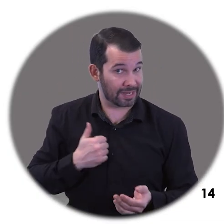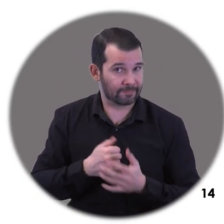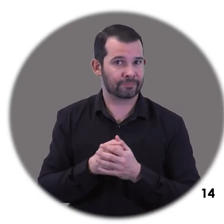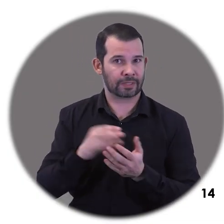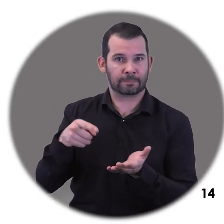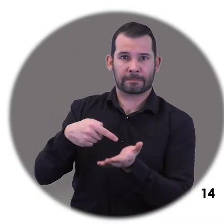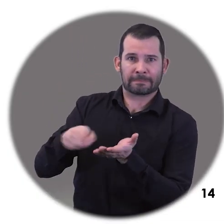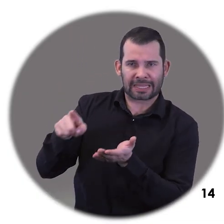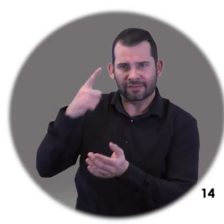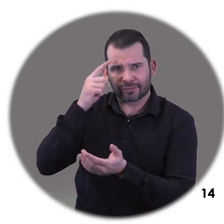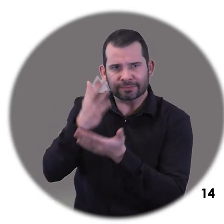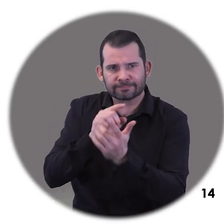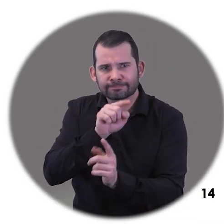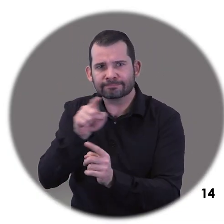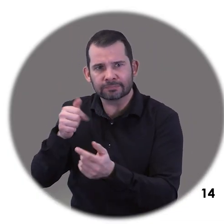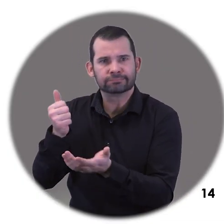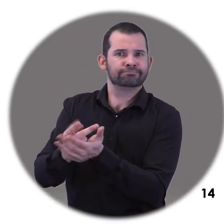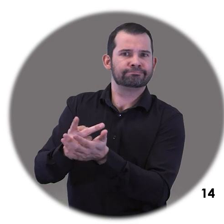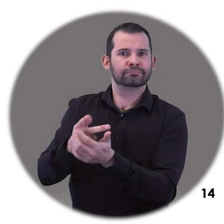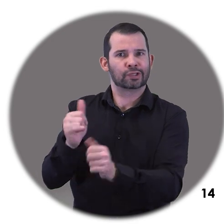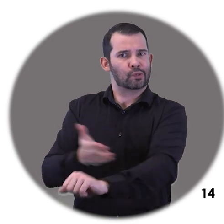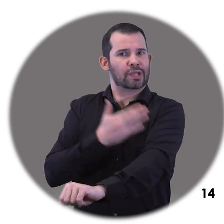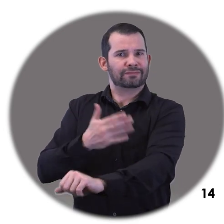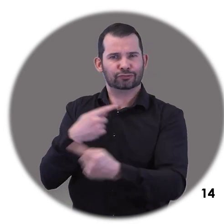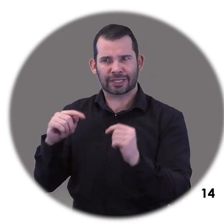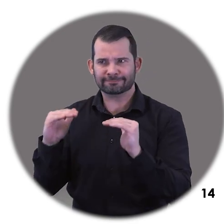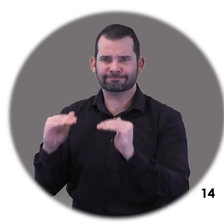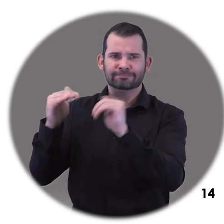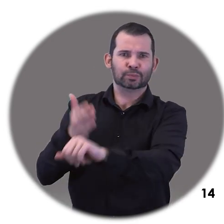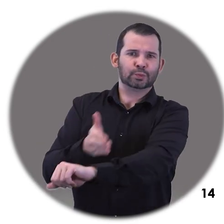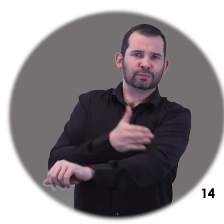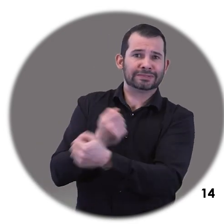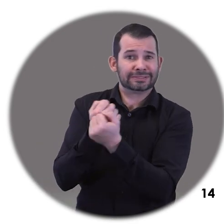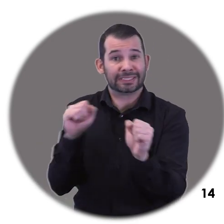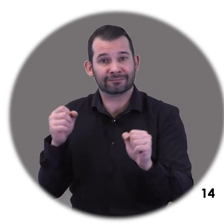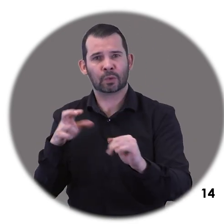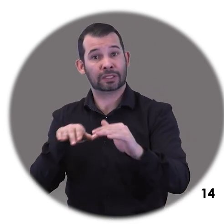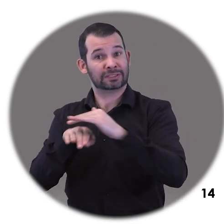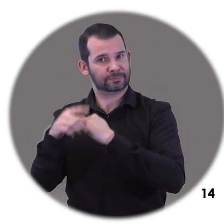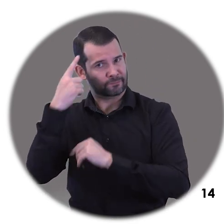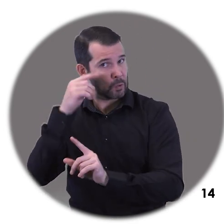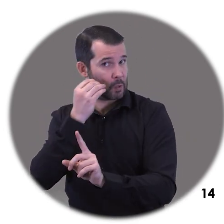and you paid for eligible renovations to improve the safety or accessibility